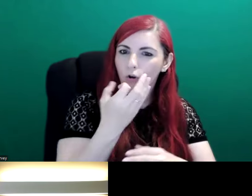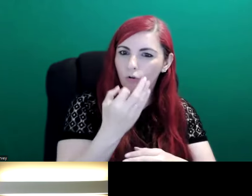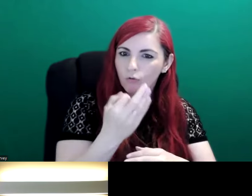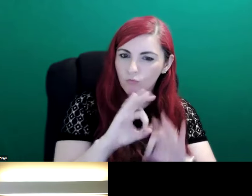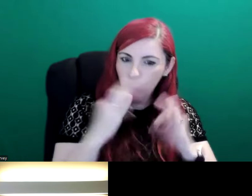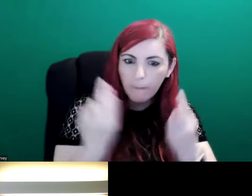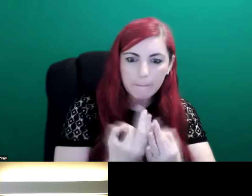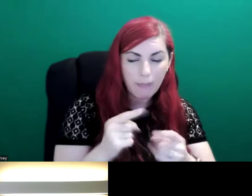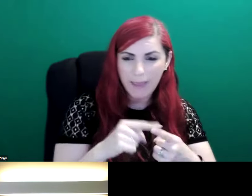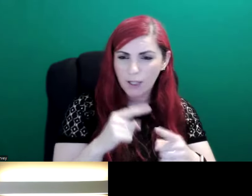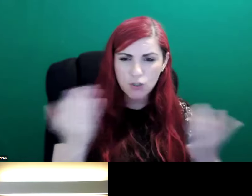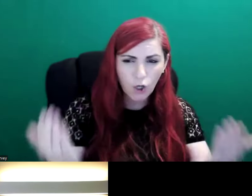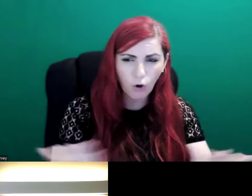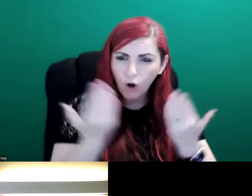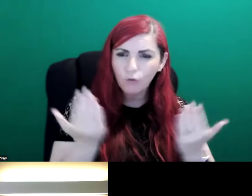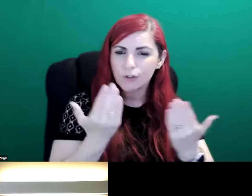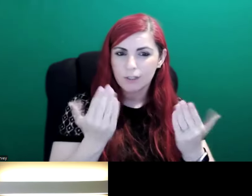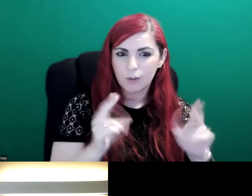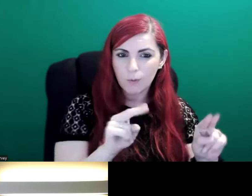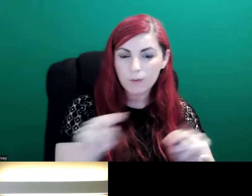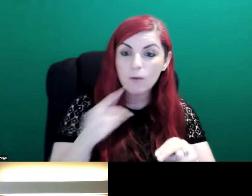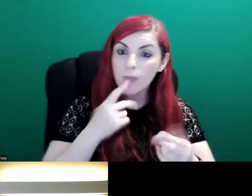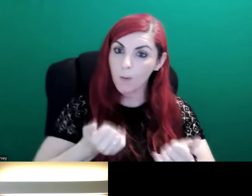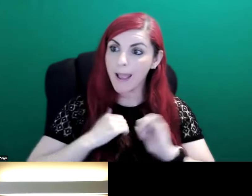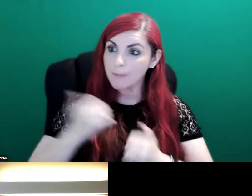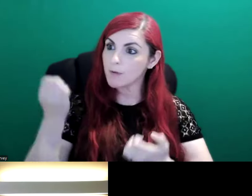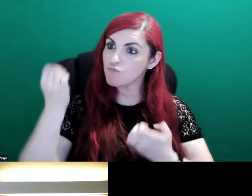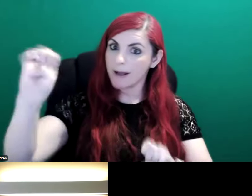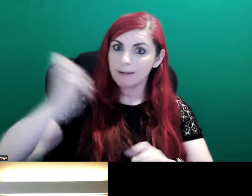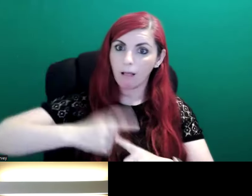they managed to be radical thinkers, but also inclusive, and brought people with